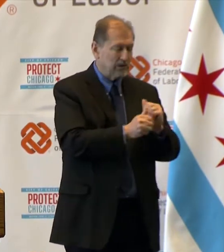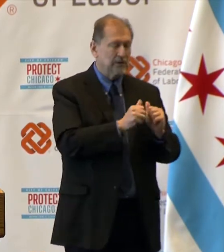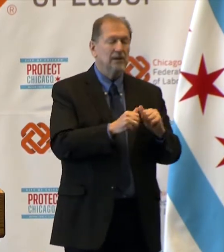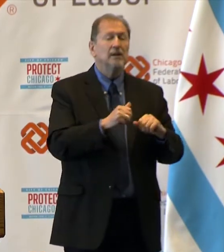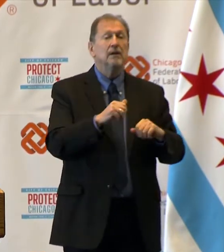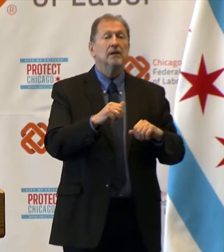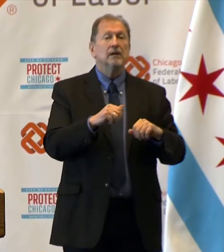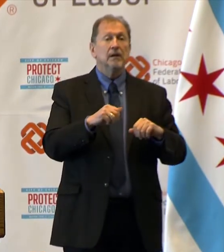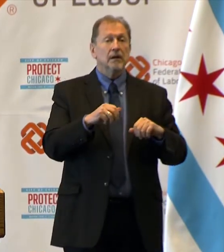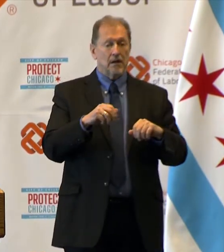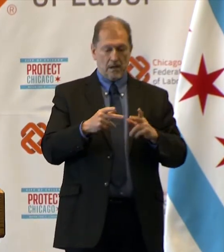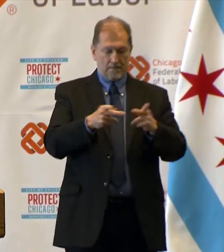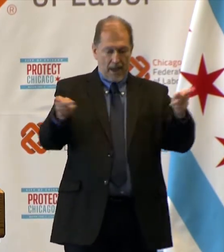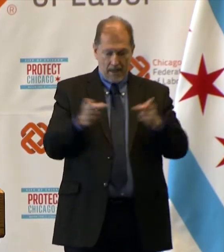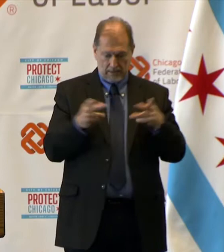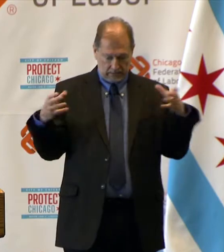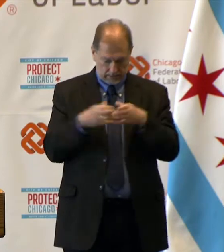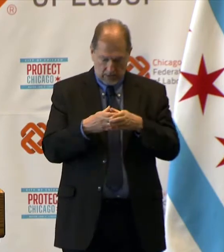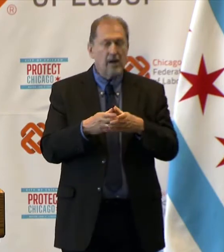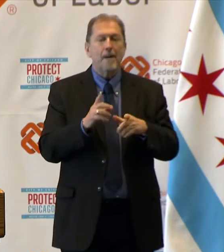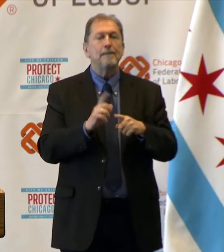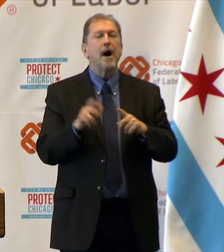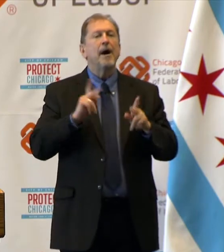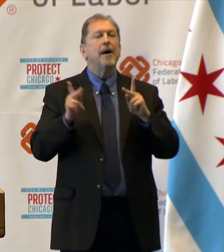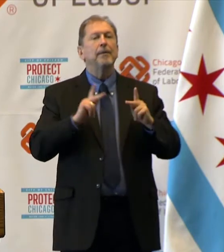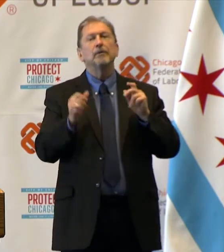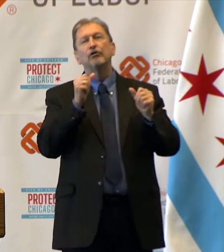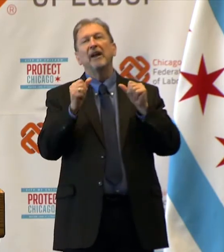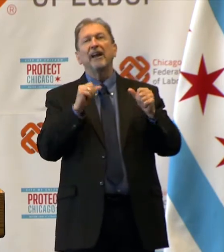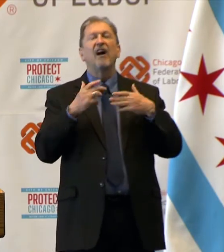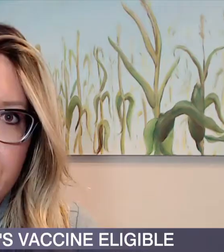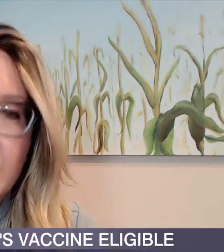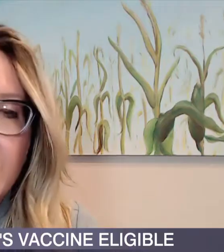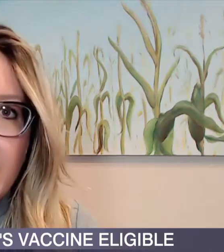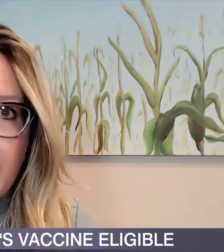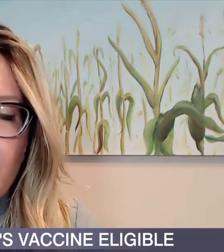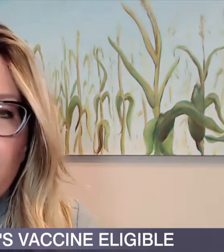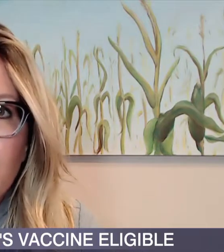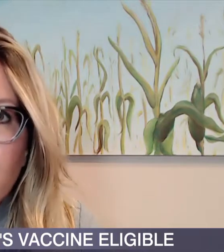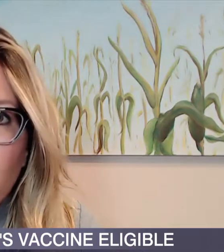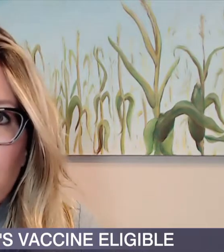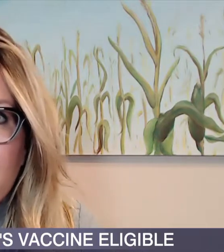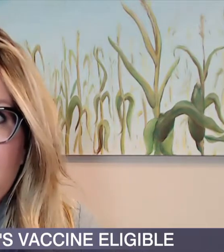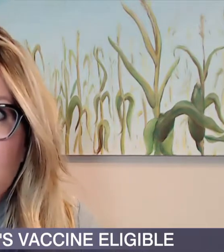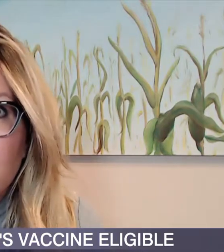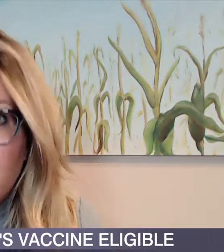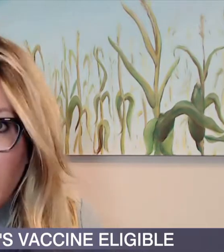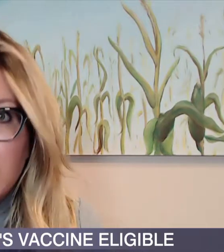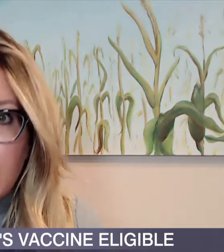THE OUTBREAKS. IT'S THE RISKY BEHAVIOR IN THOSE